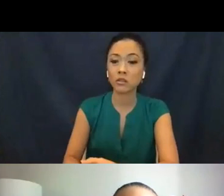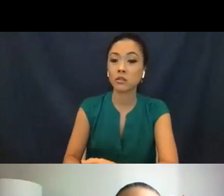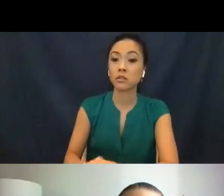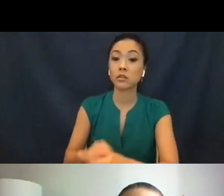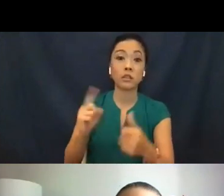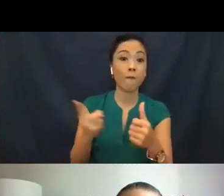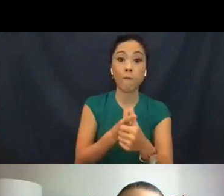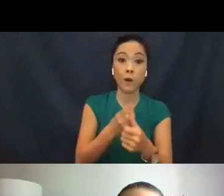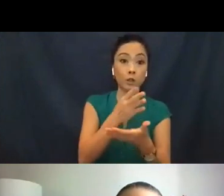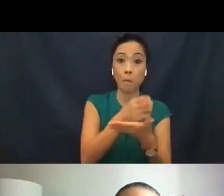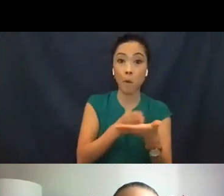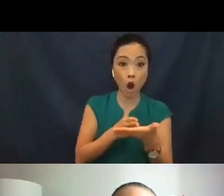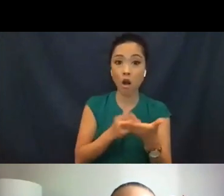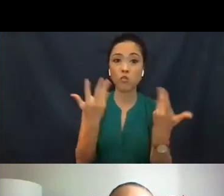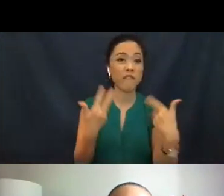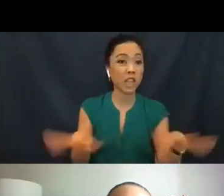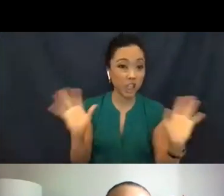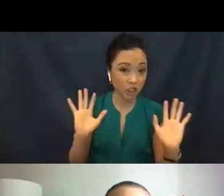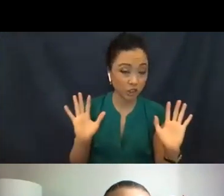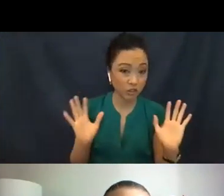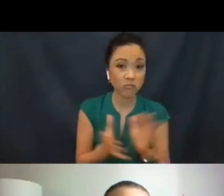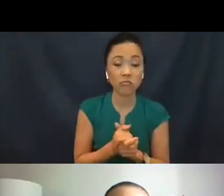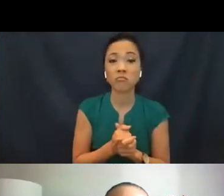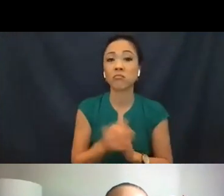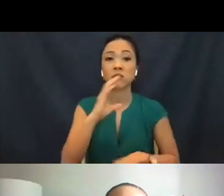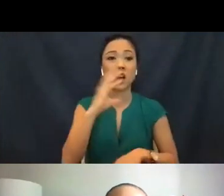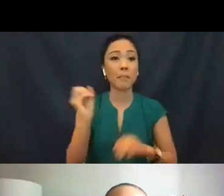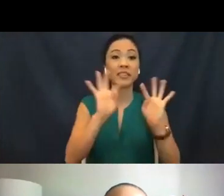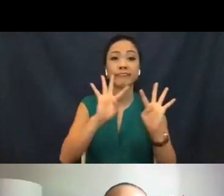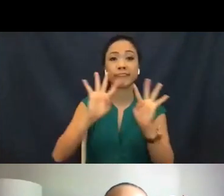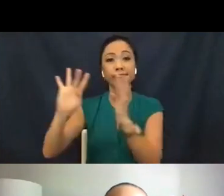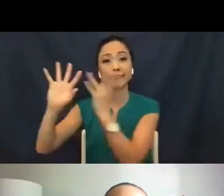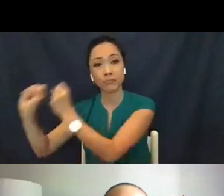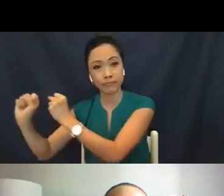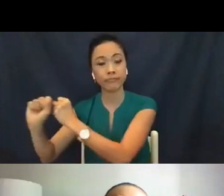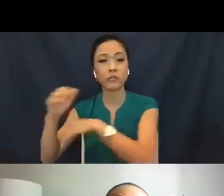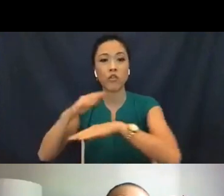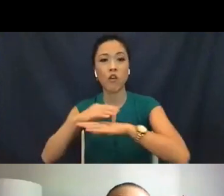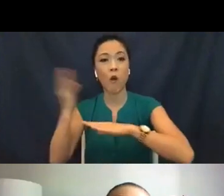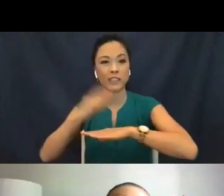the company came off stage, we had gotten word that the state of Michigan was starting